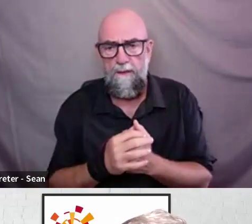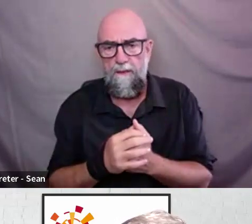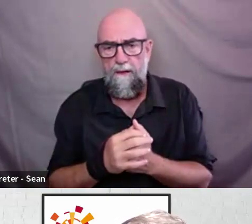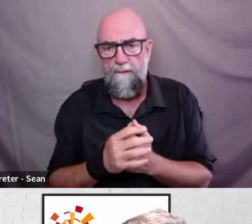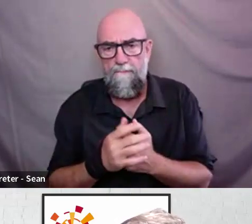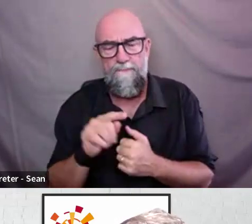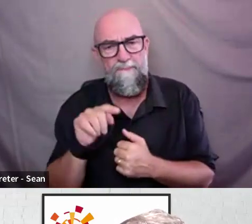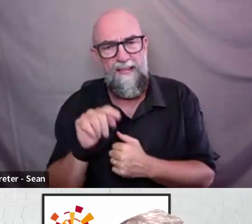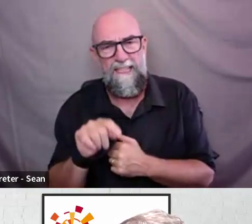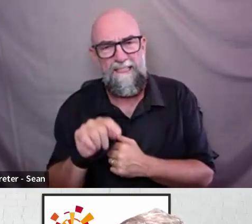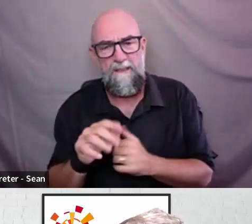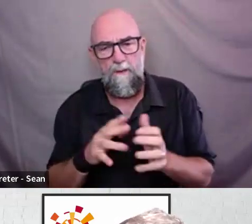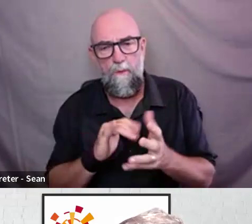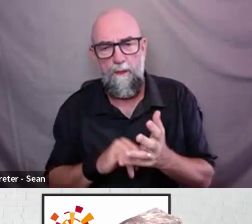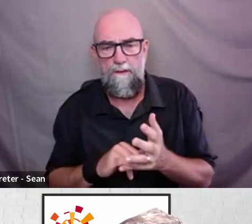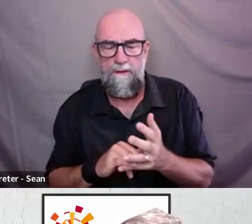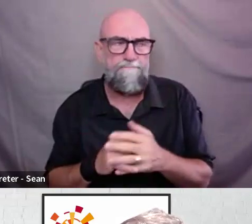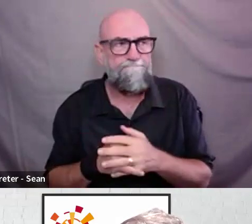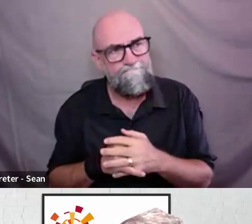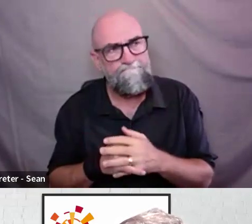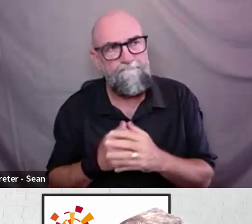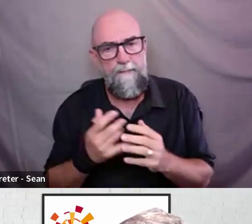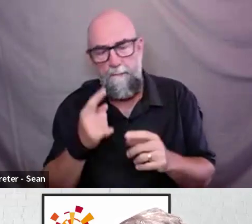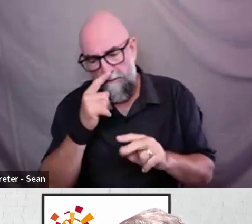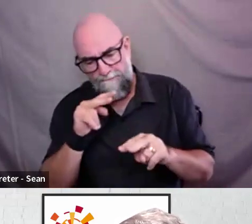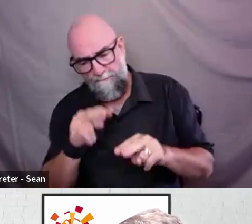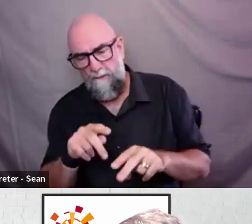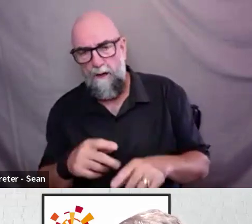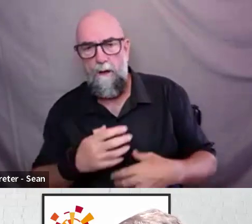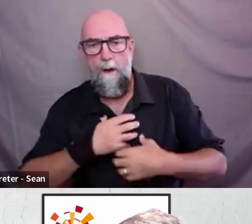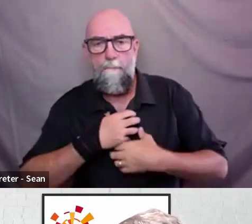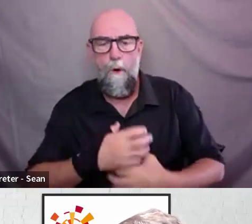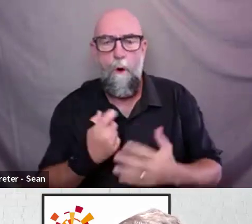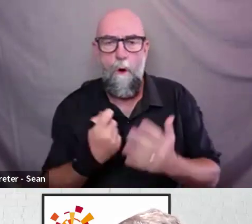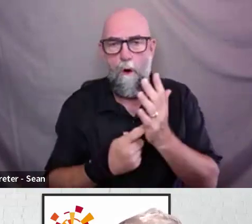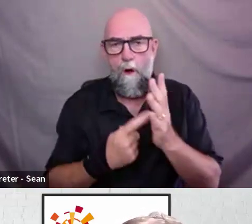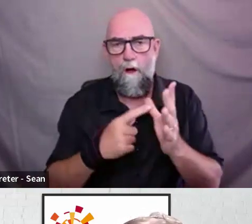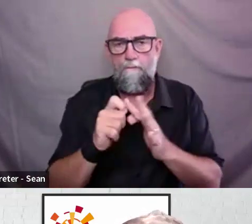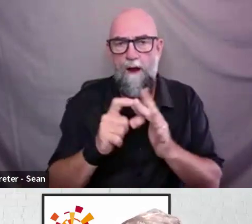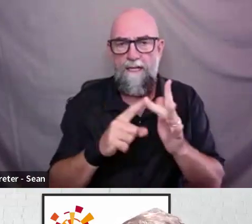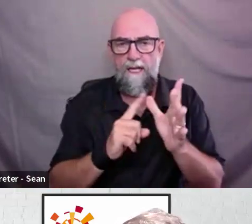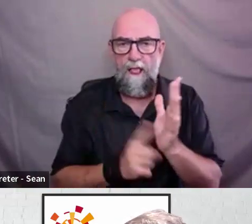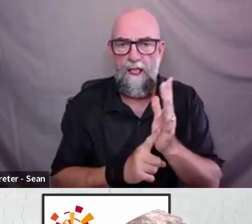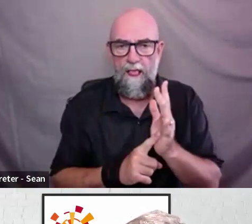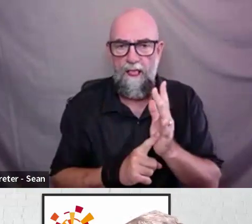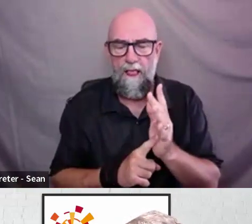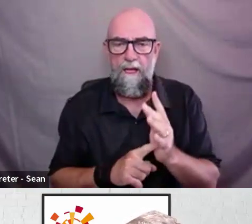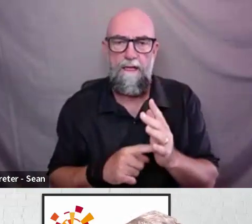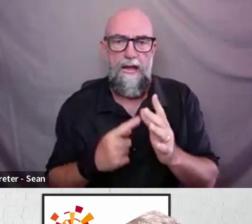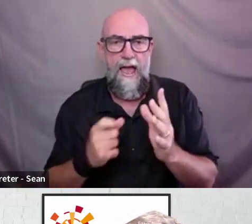of the political spectrum. I remember once , there was another organisation,